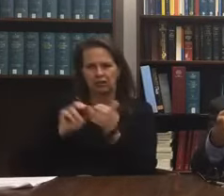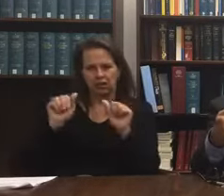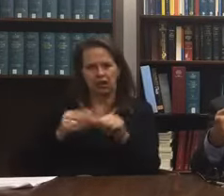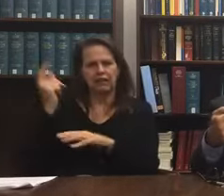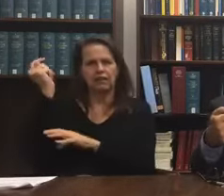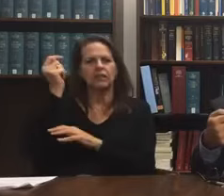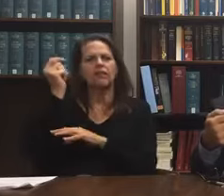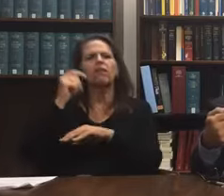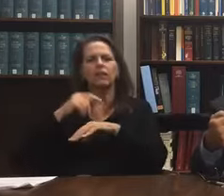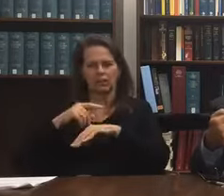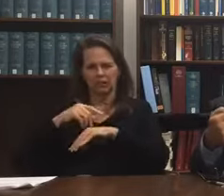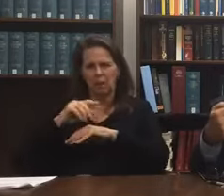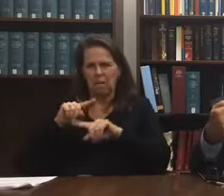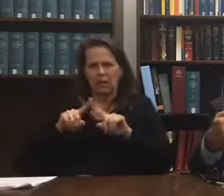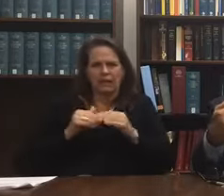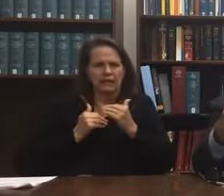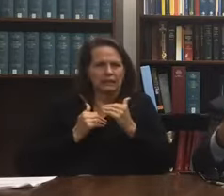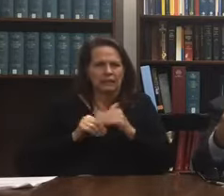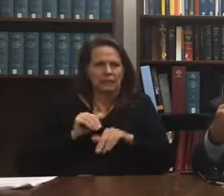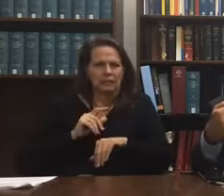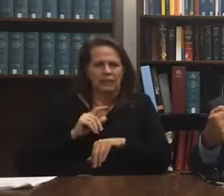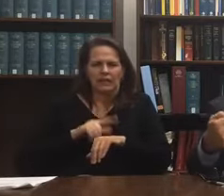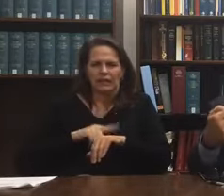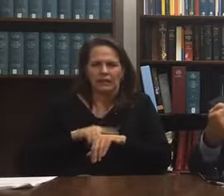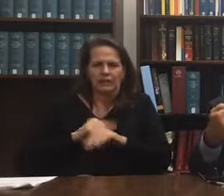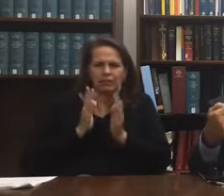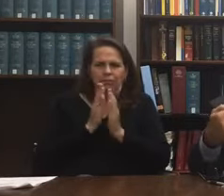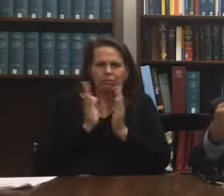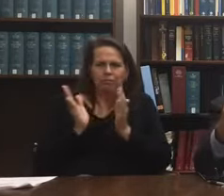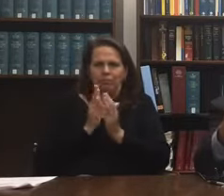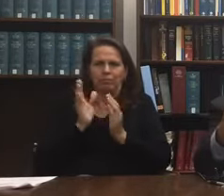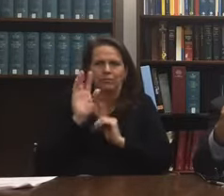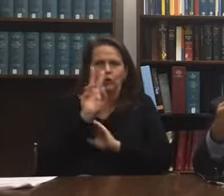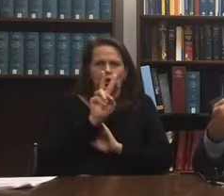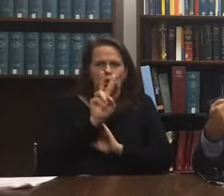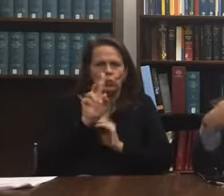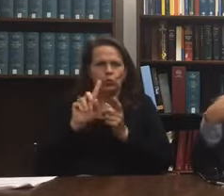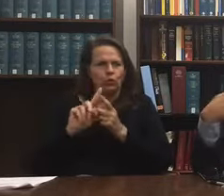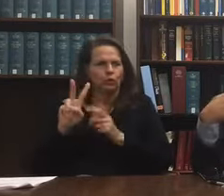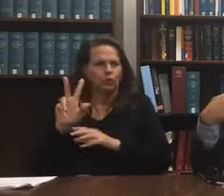they've only got between 2:00 and 2:30 can we can we take them out of order if